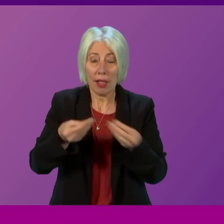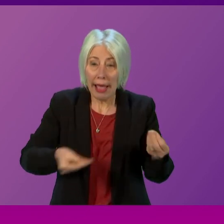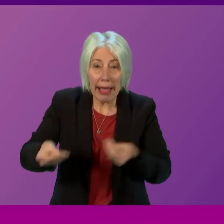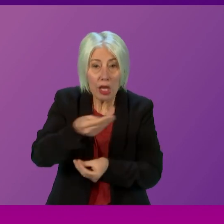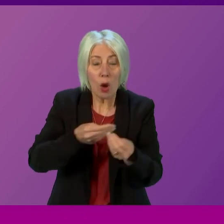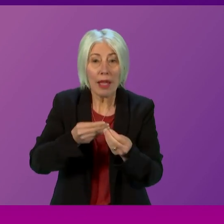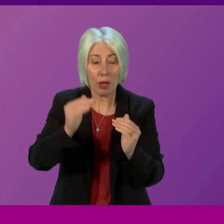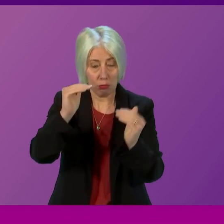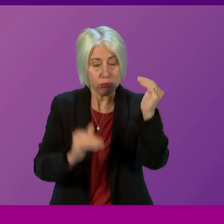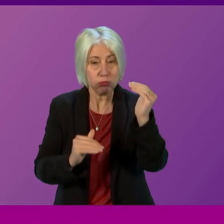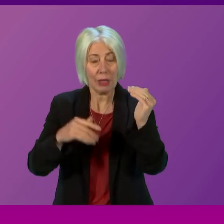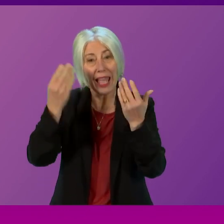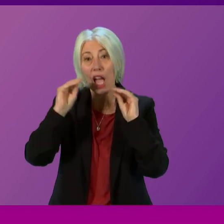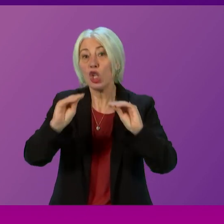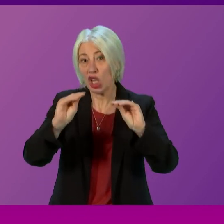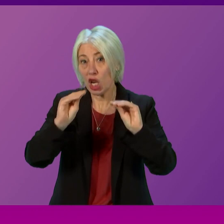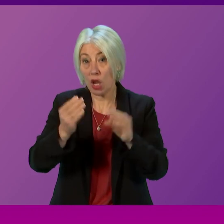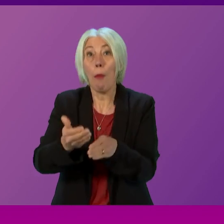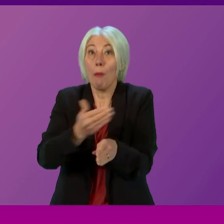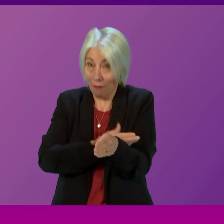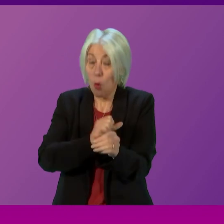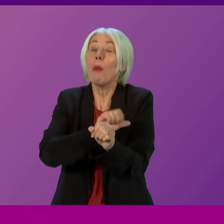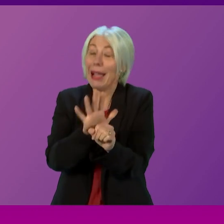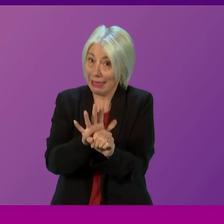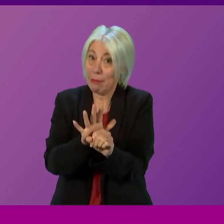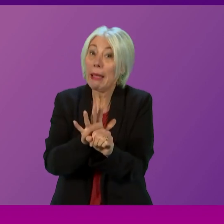in education—already entrenched before the pandemic—has grown.”